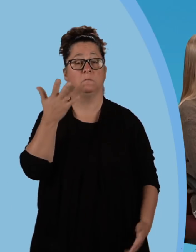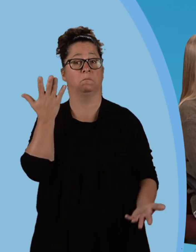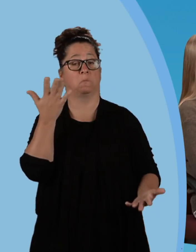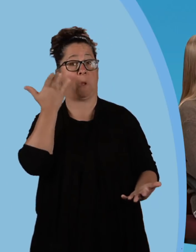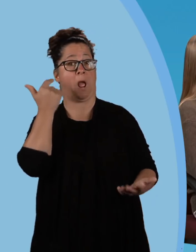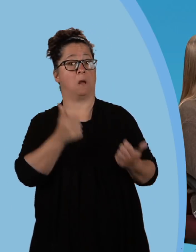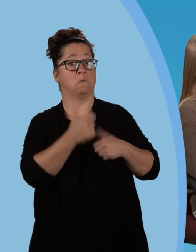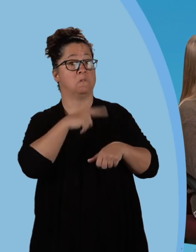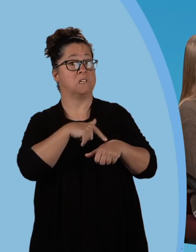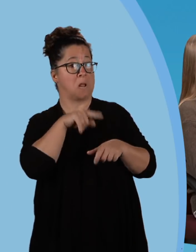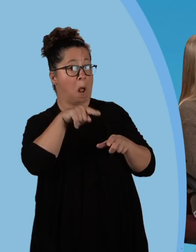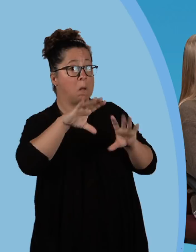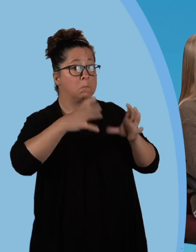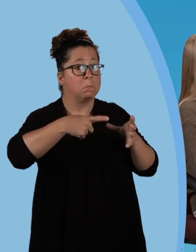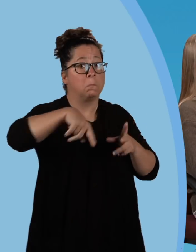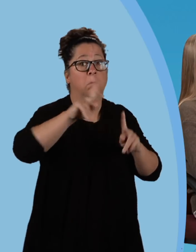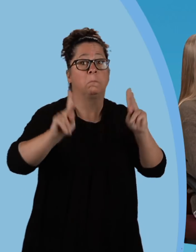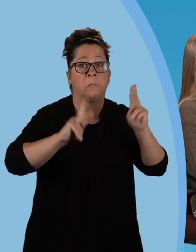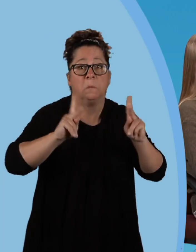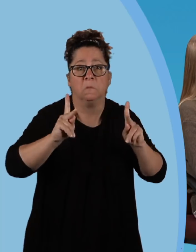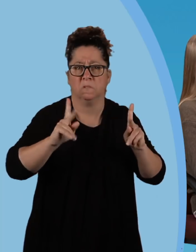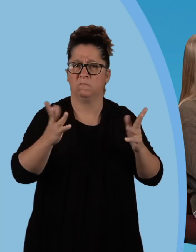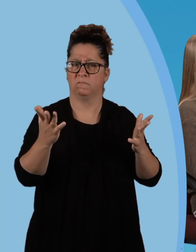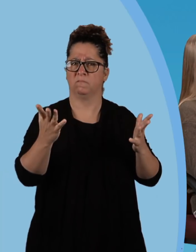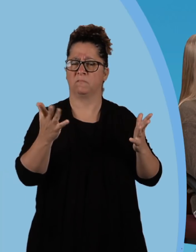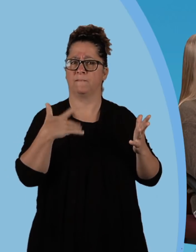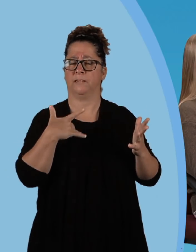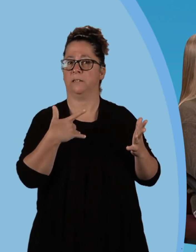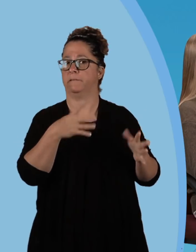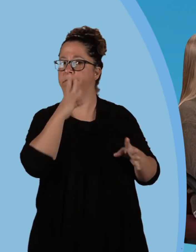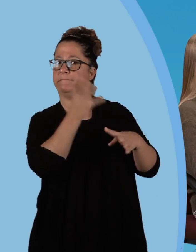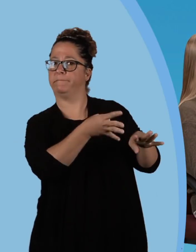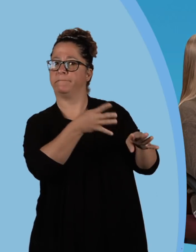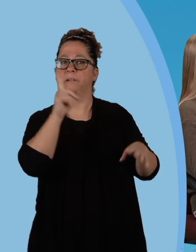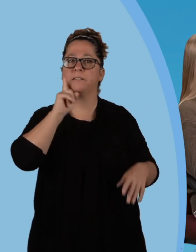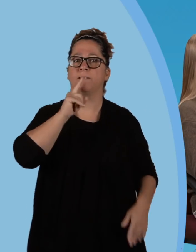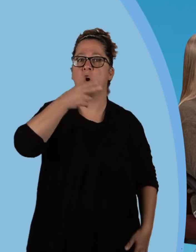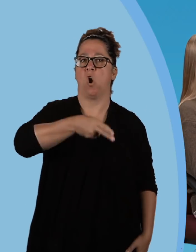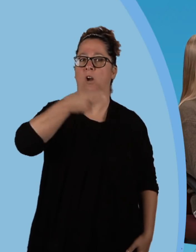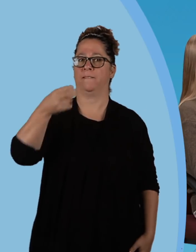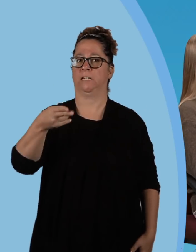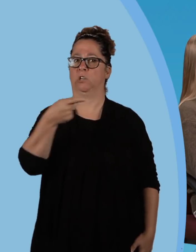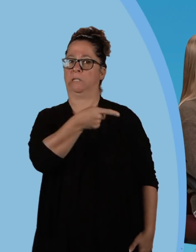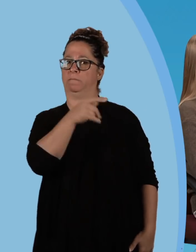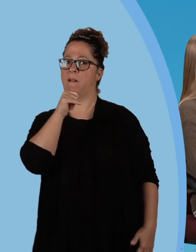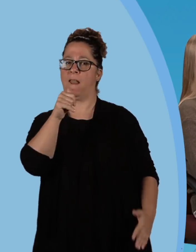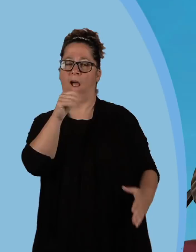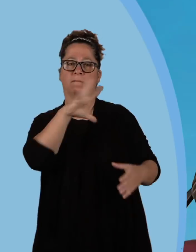I think most times people sort of leave deaf and hard of hearing students out of this equation.